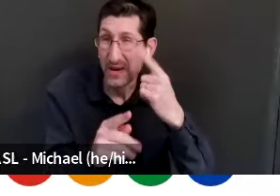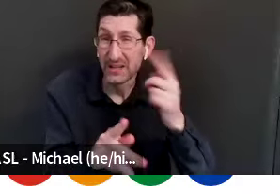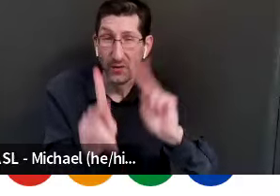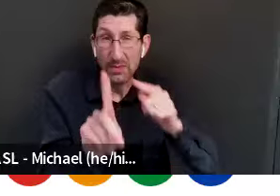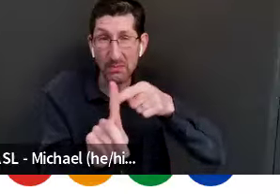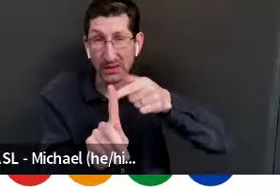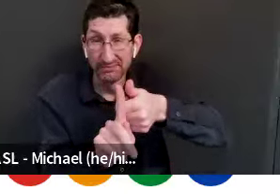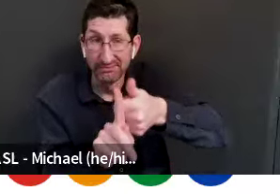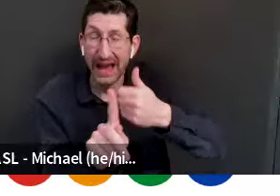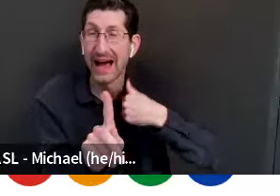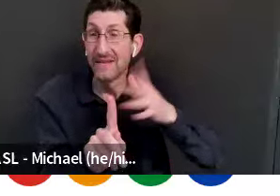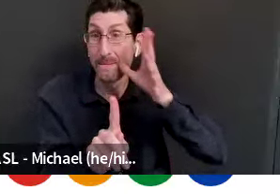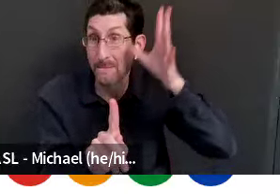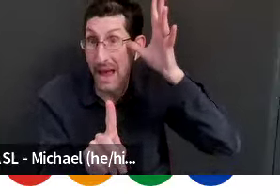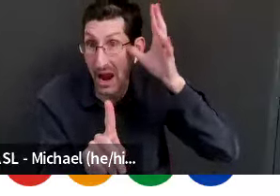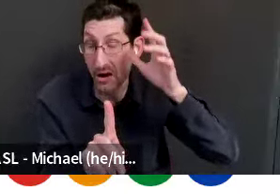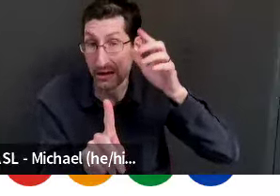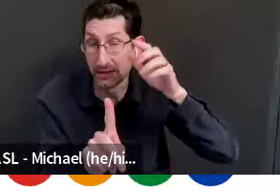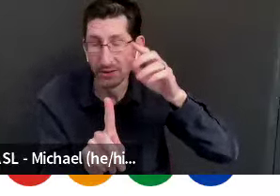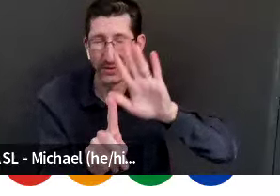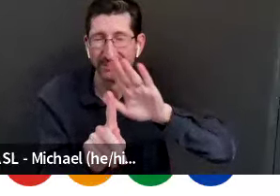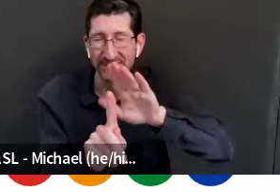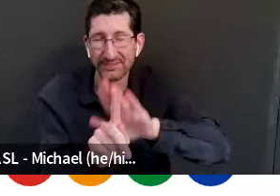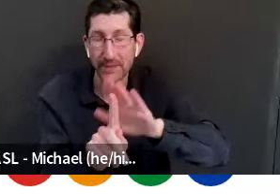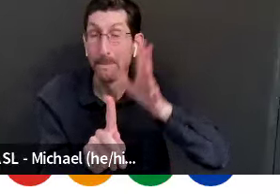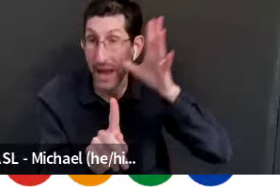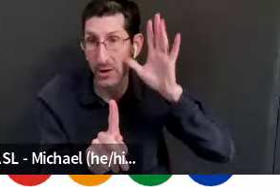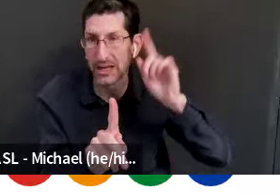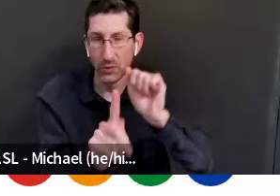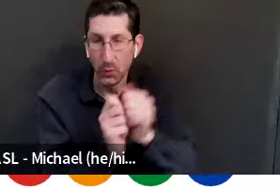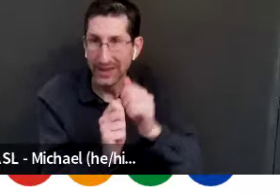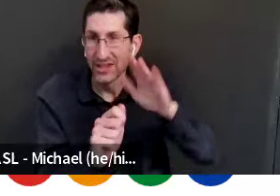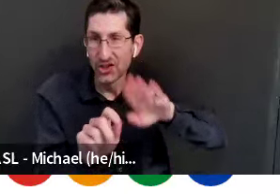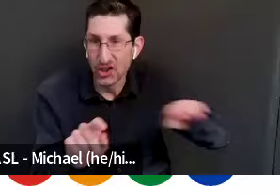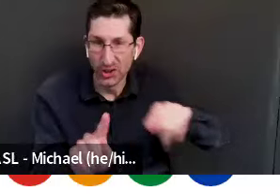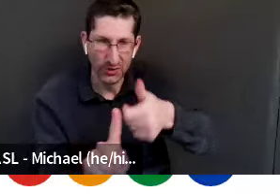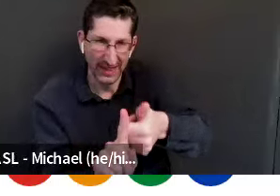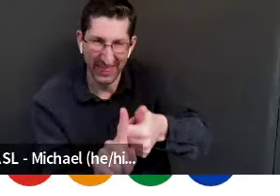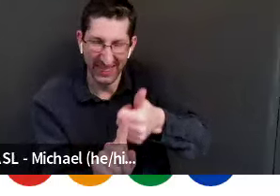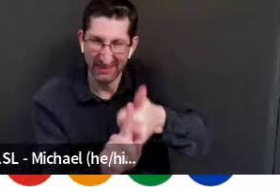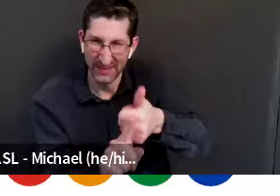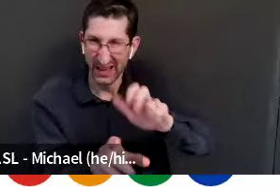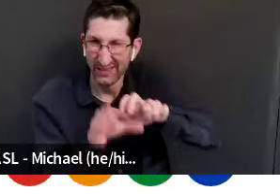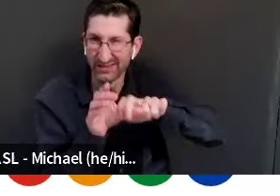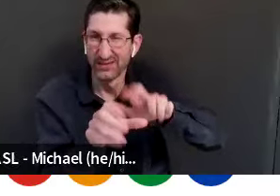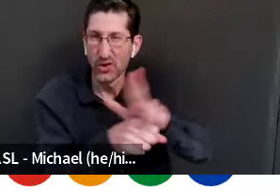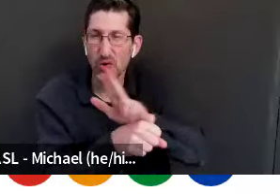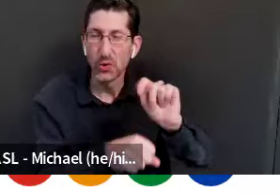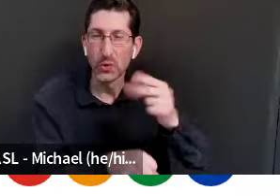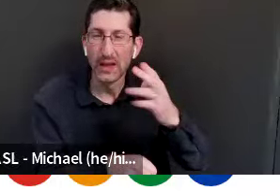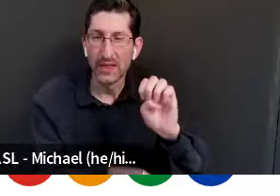THOSE WHO ARE A PARENT OF A MINOR RIDE CUSTOMER OR PEOPLE THAT TRAVEL WITH CHILDREN. JUST TRYING TO MAKE SURE WE ARE